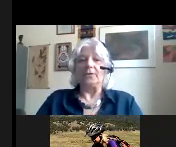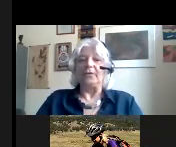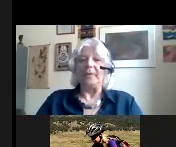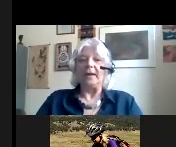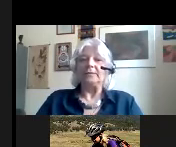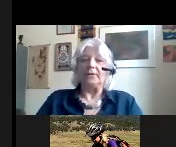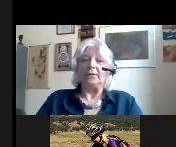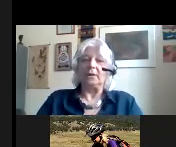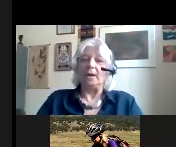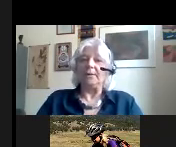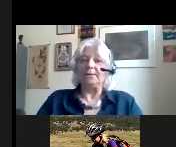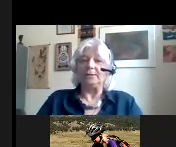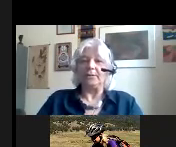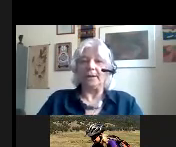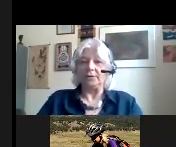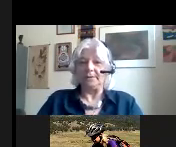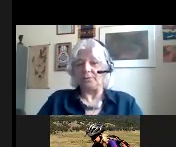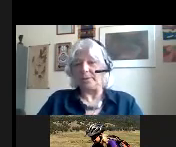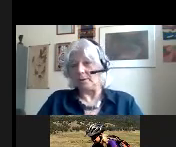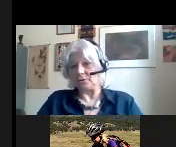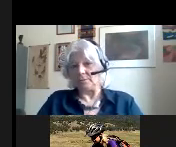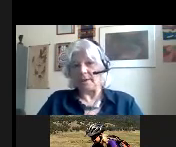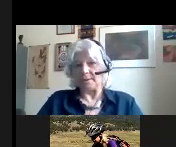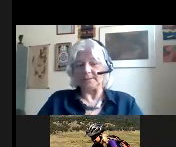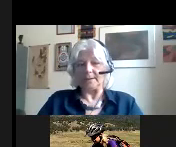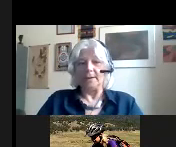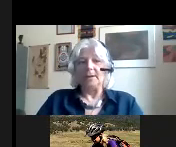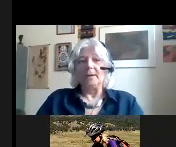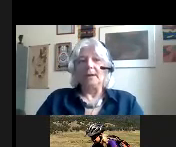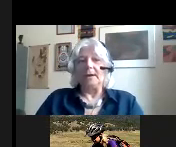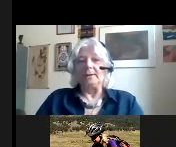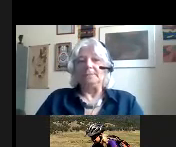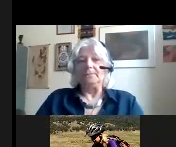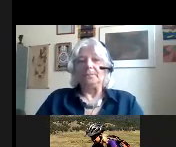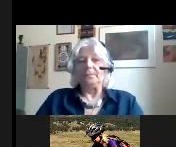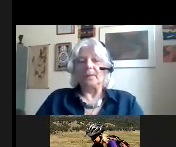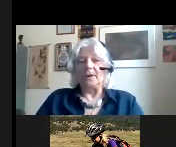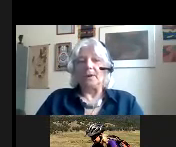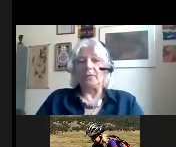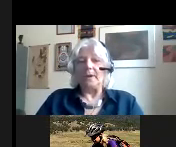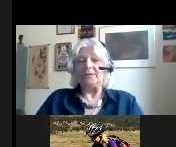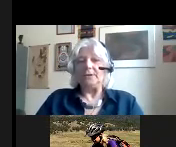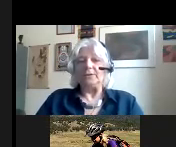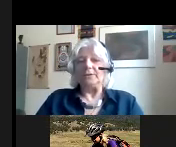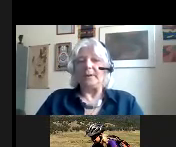move past. So, there's a complex interaction between culture and policy and it creates those disparities